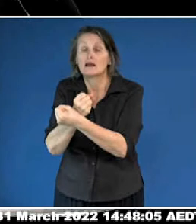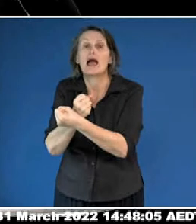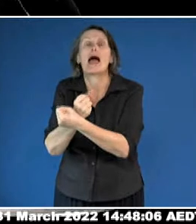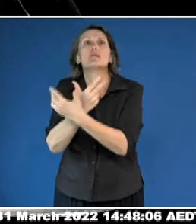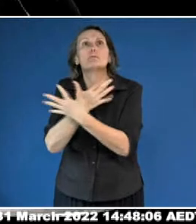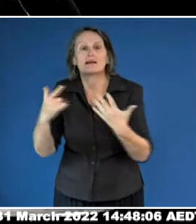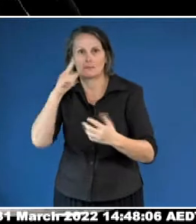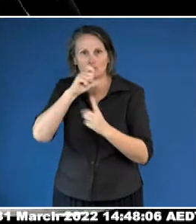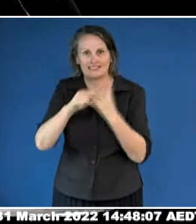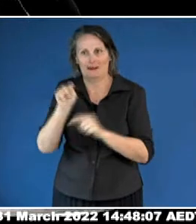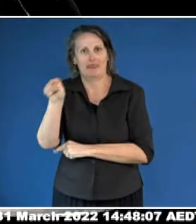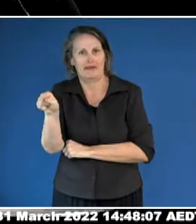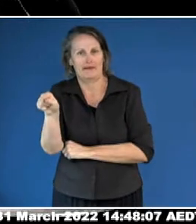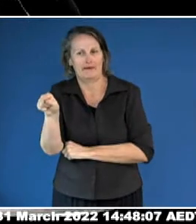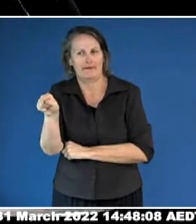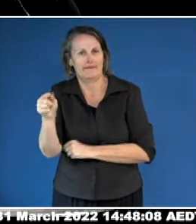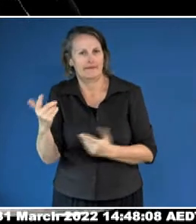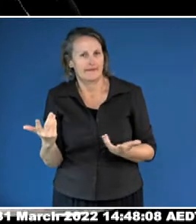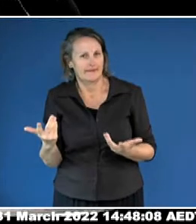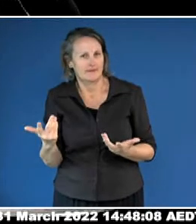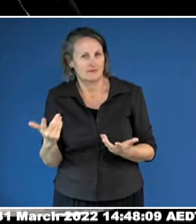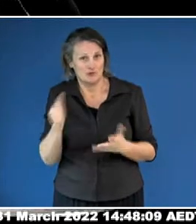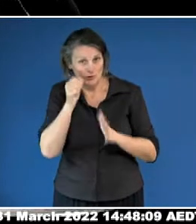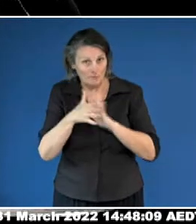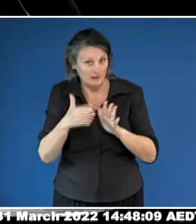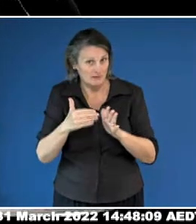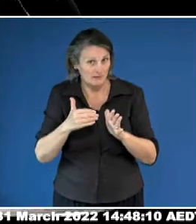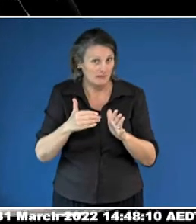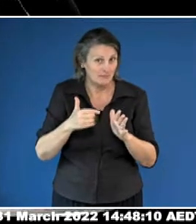So has that answered your question? Yes, that has certainly answered my question.